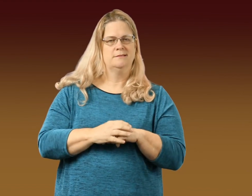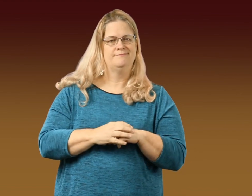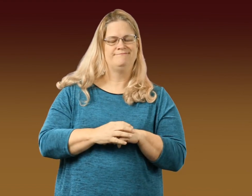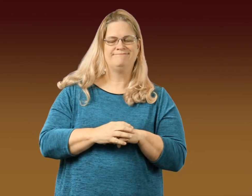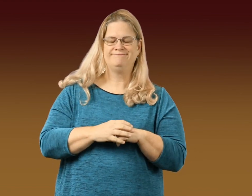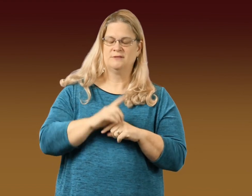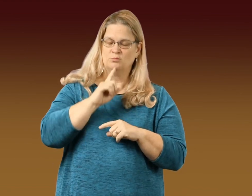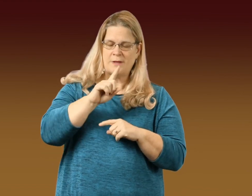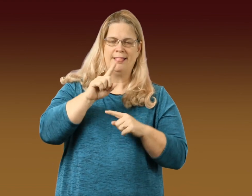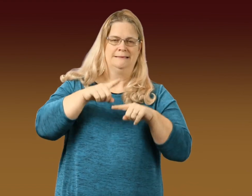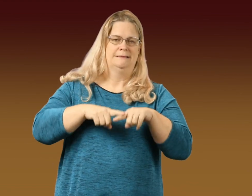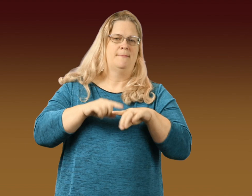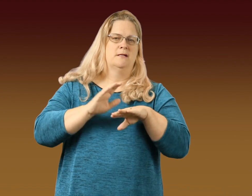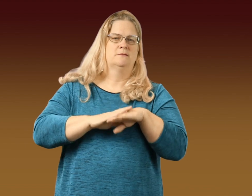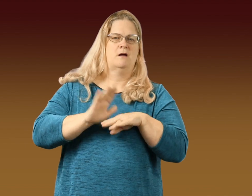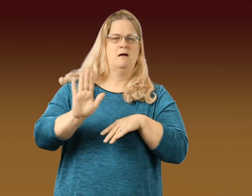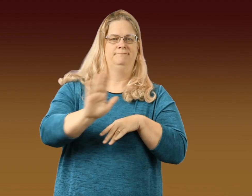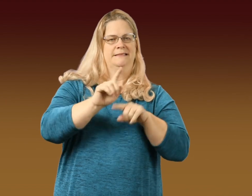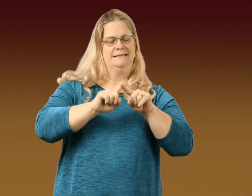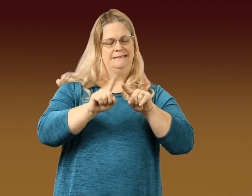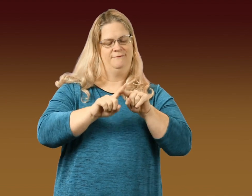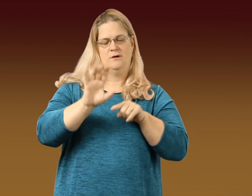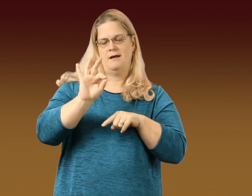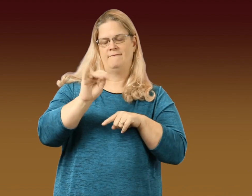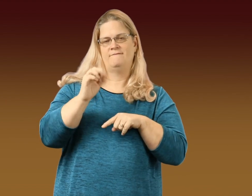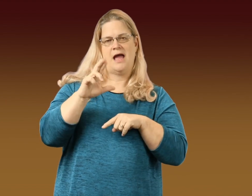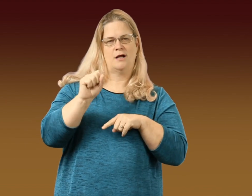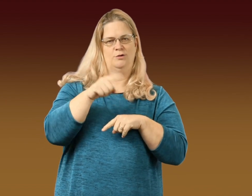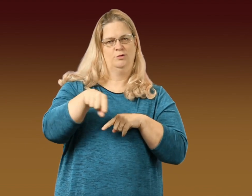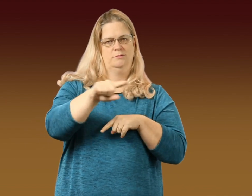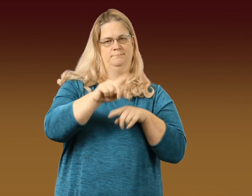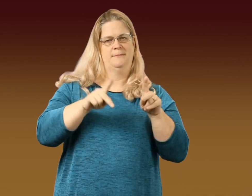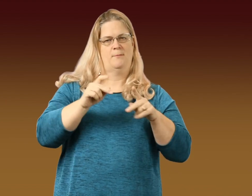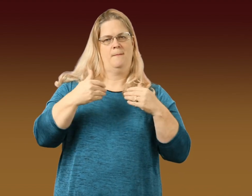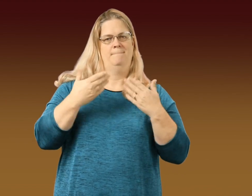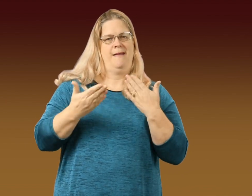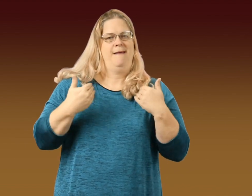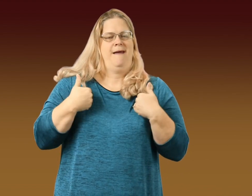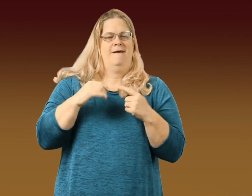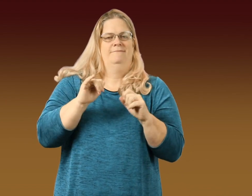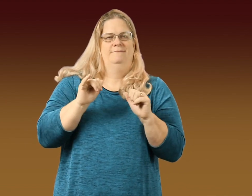It depends on different factors that people have that may help them make it easier to get